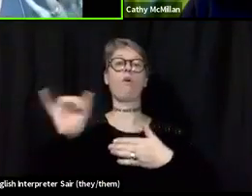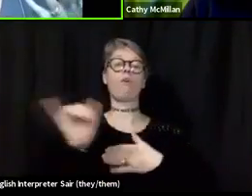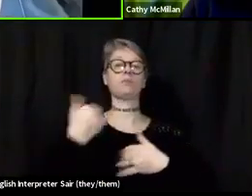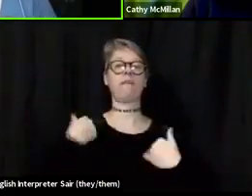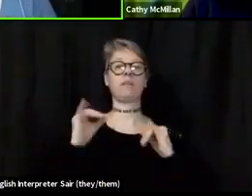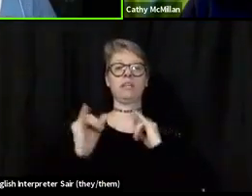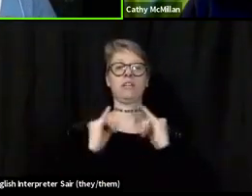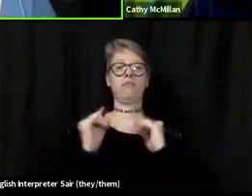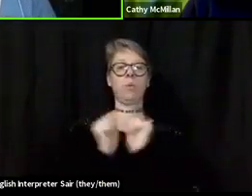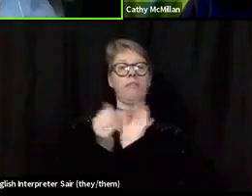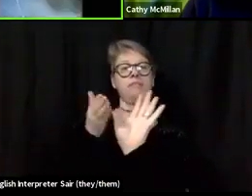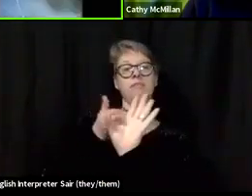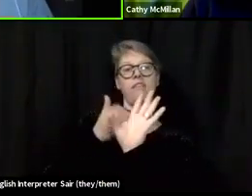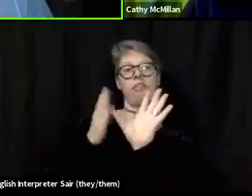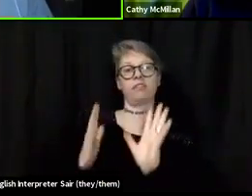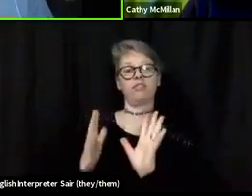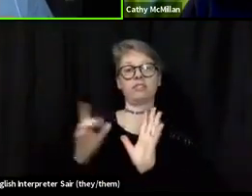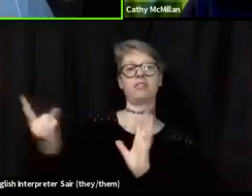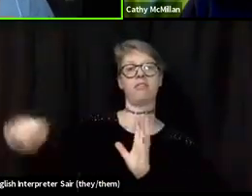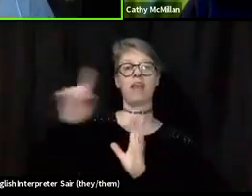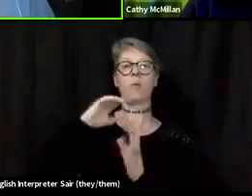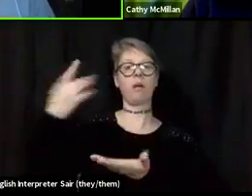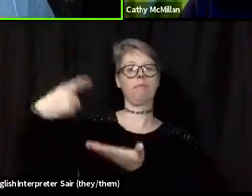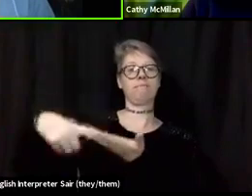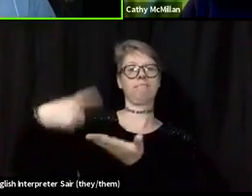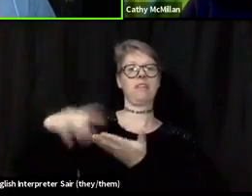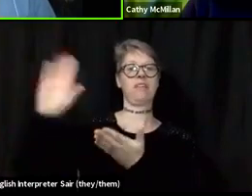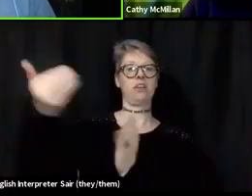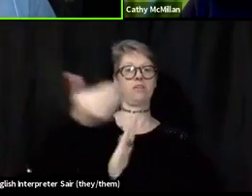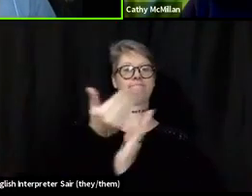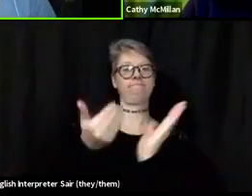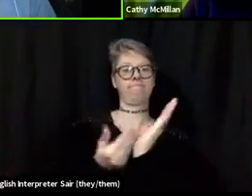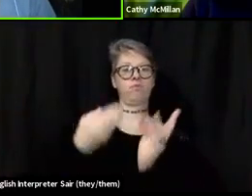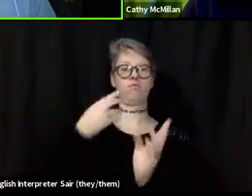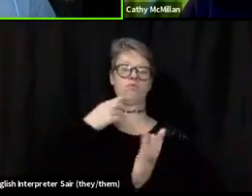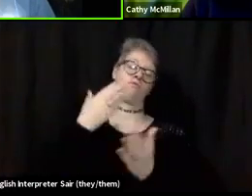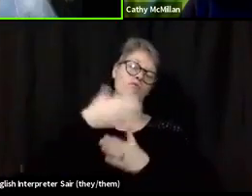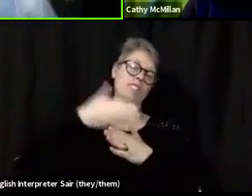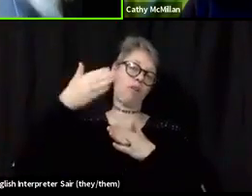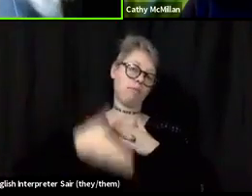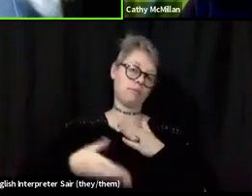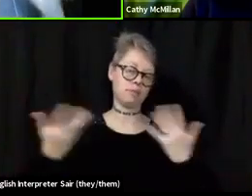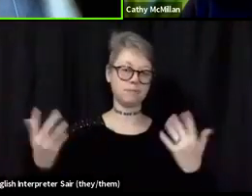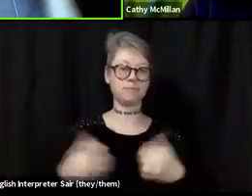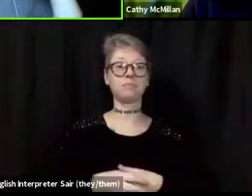have a. e a interview with the psyche a interview with the psychologist and. they will they will go over their findings will go over their findings with